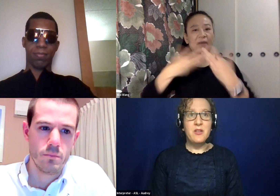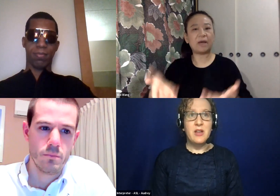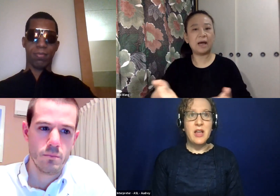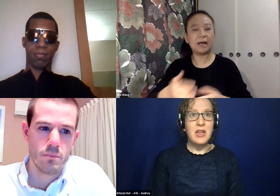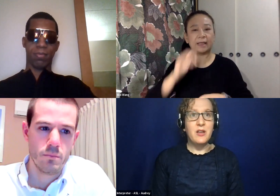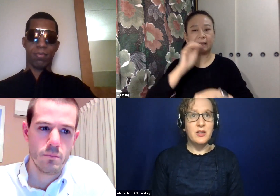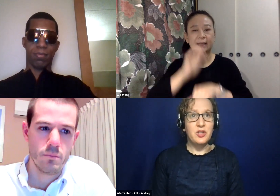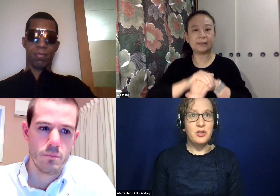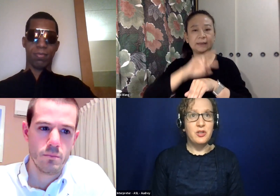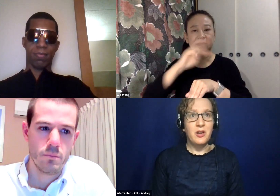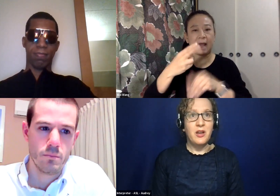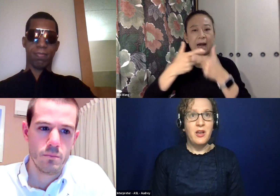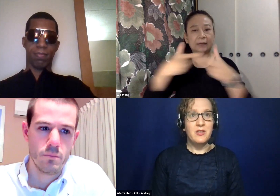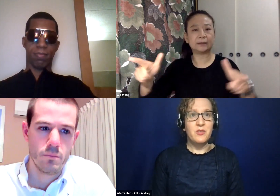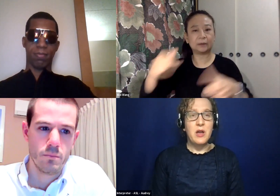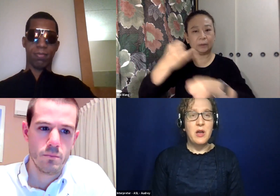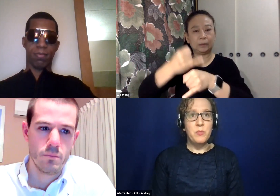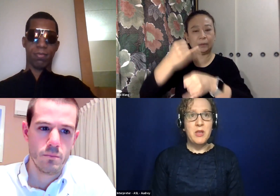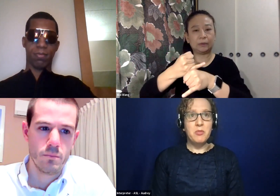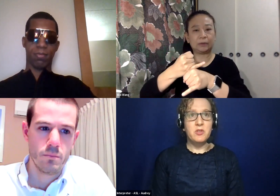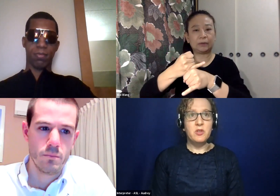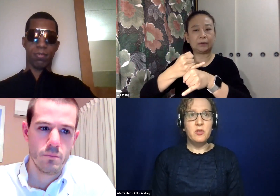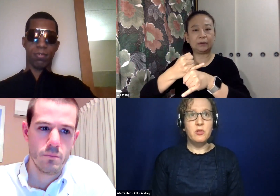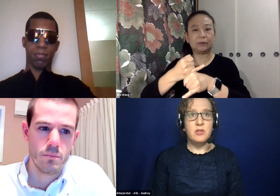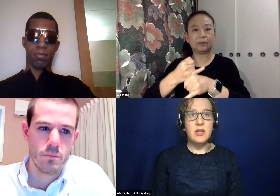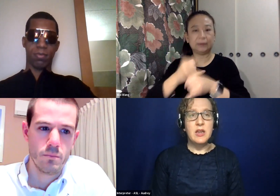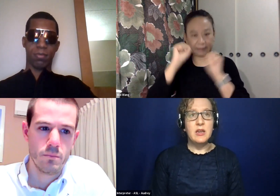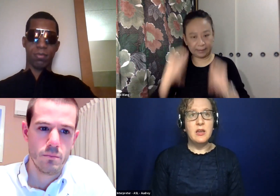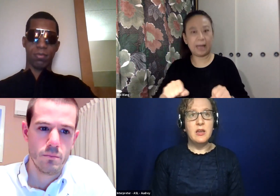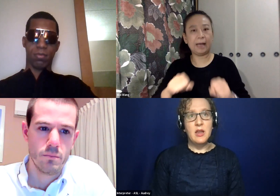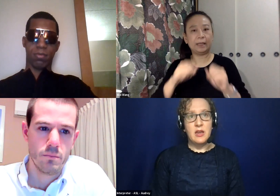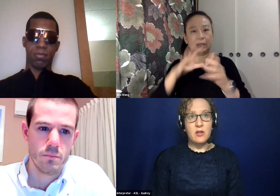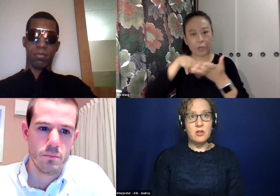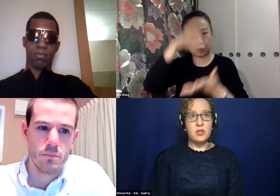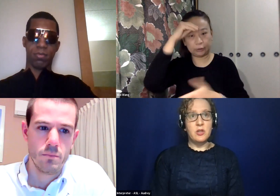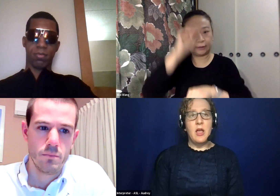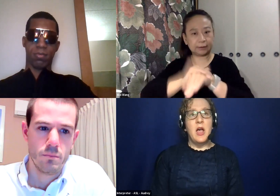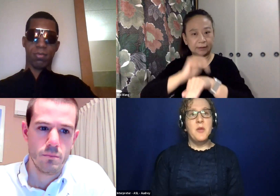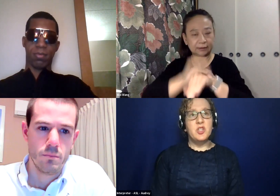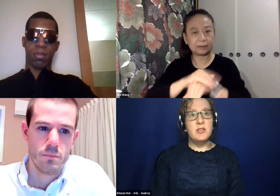But I don't have any English, so I wouldn't be able to study in English.